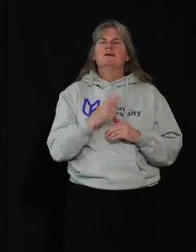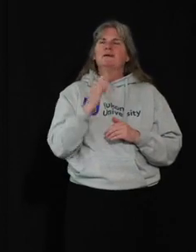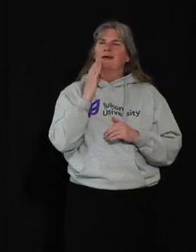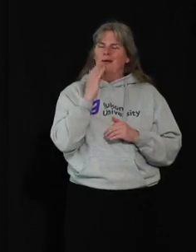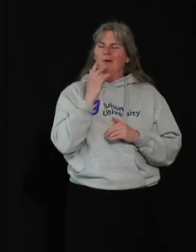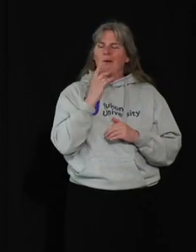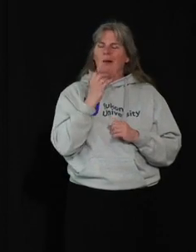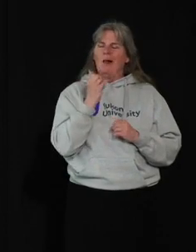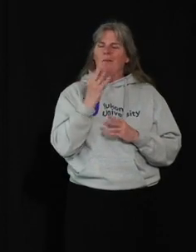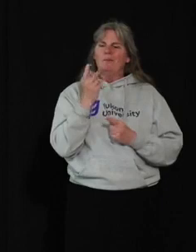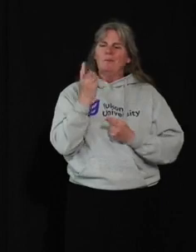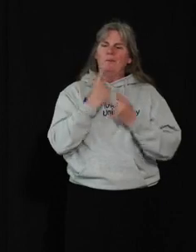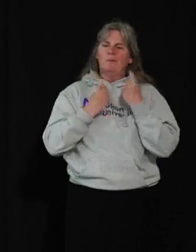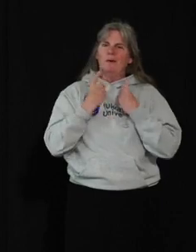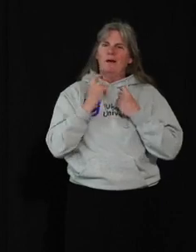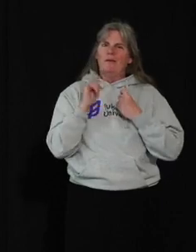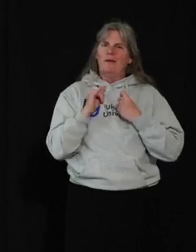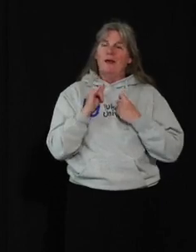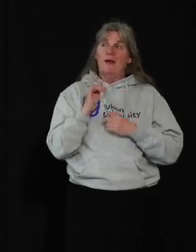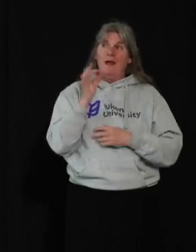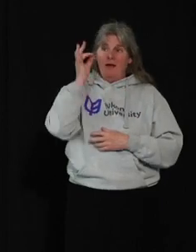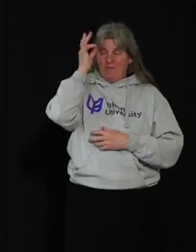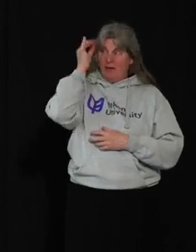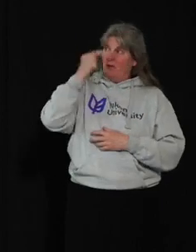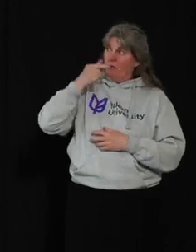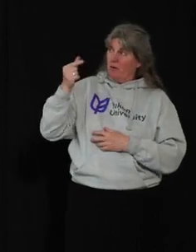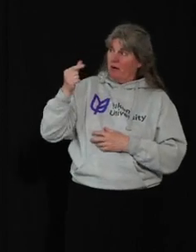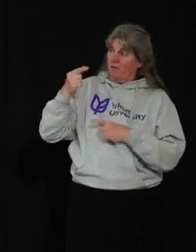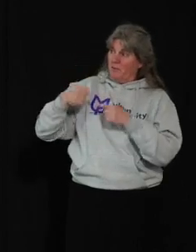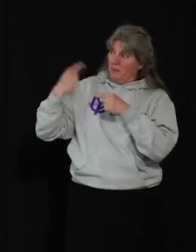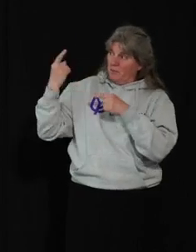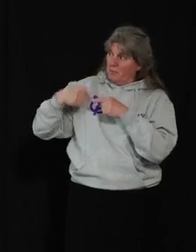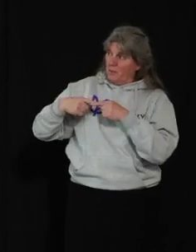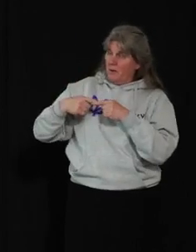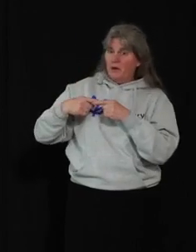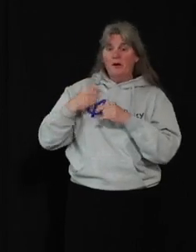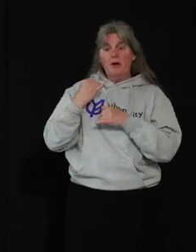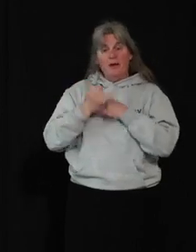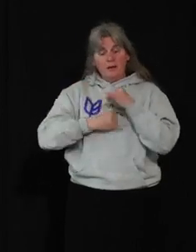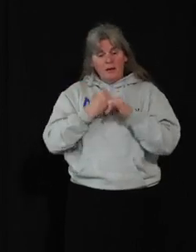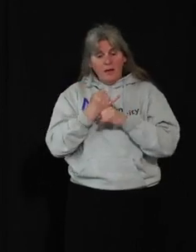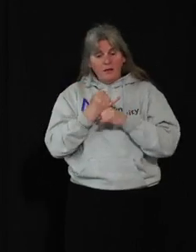This is a big question with federal borders, international